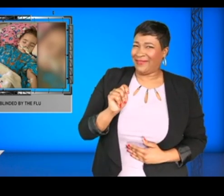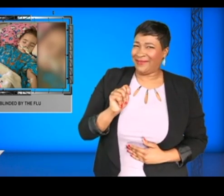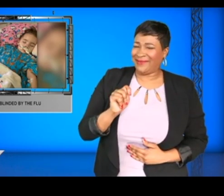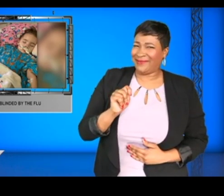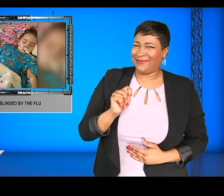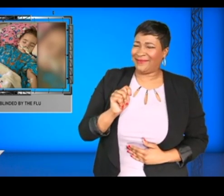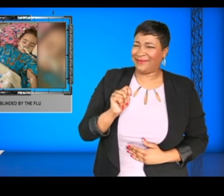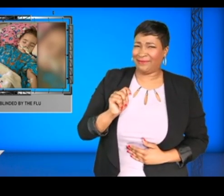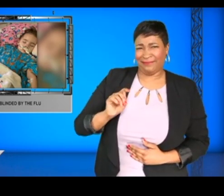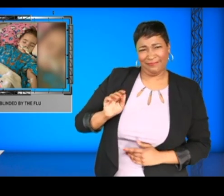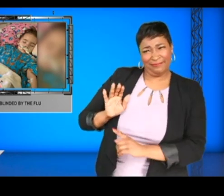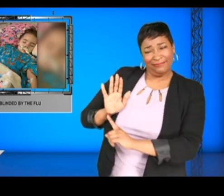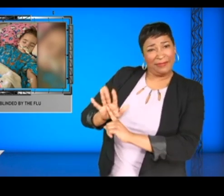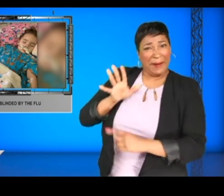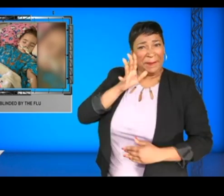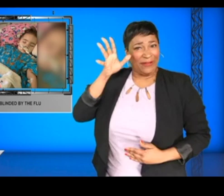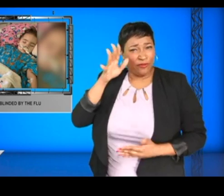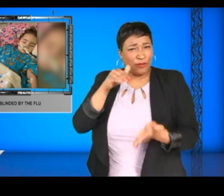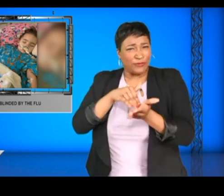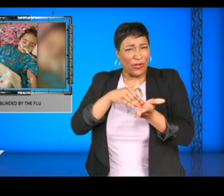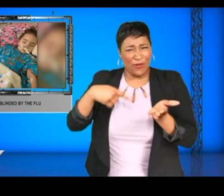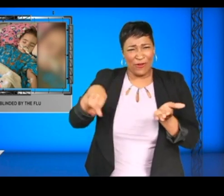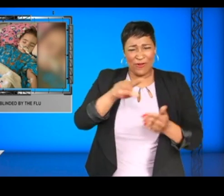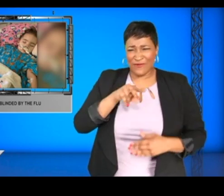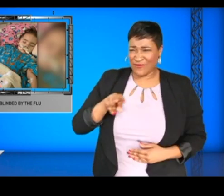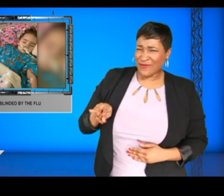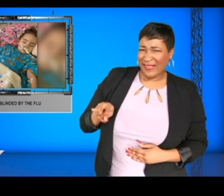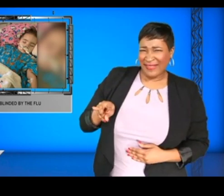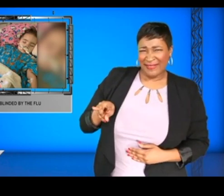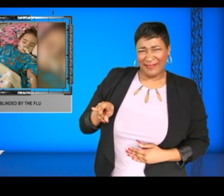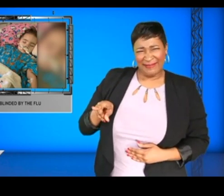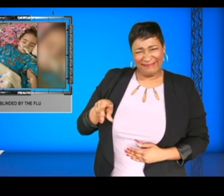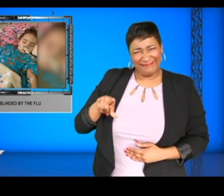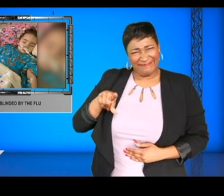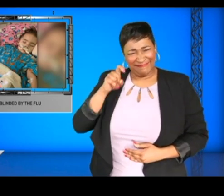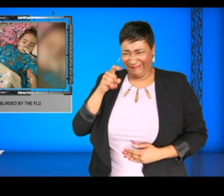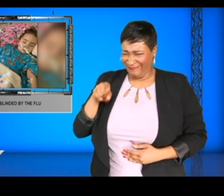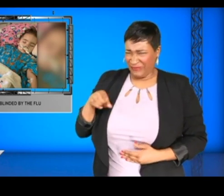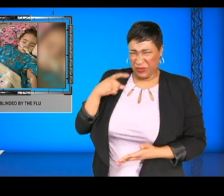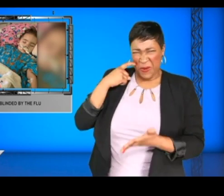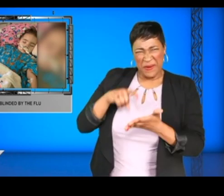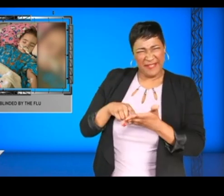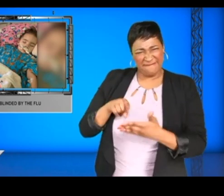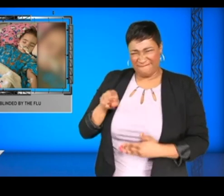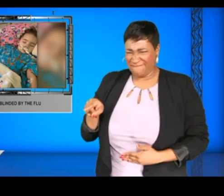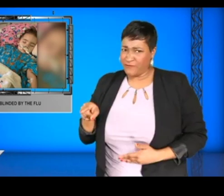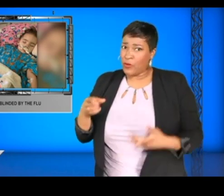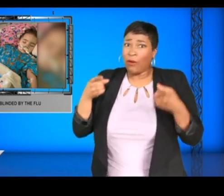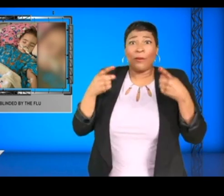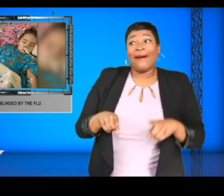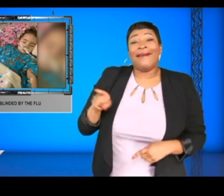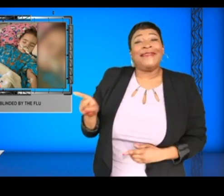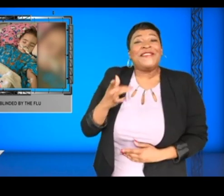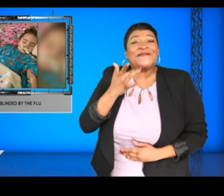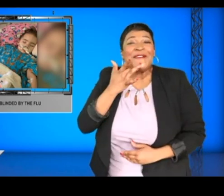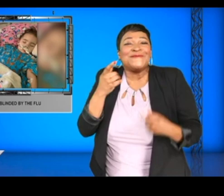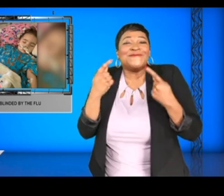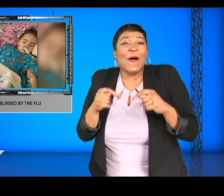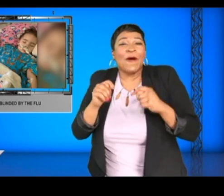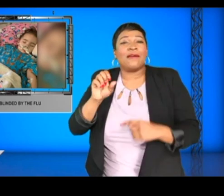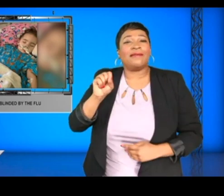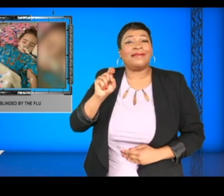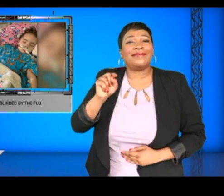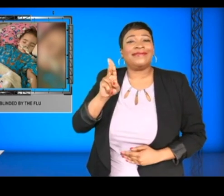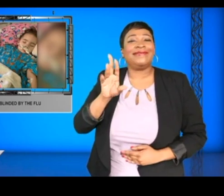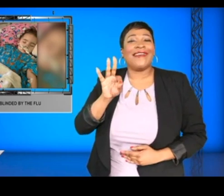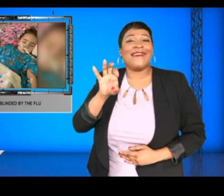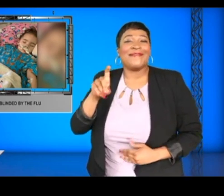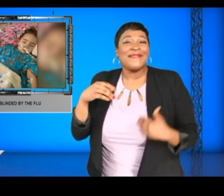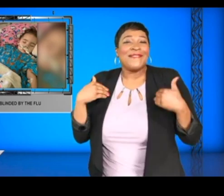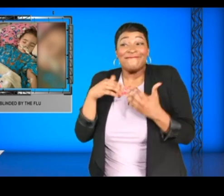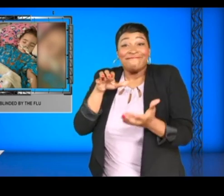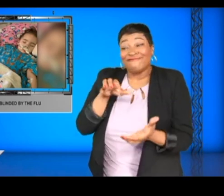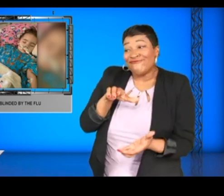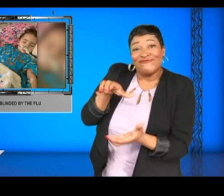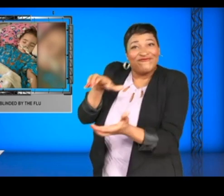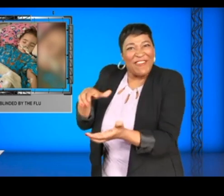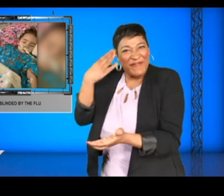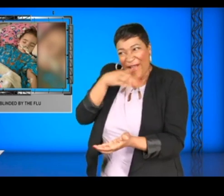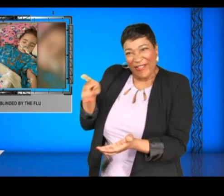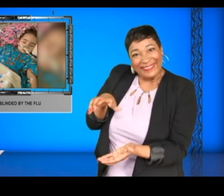But her parents and doctors noticed that when they put her favorite stuffed animal in front